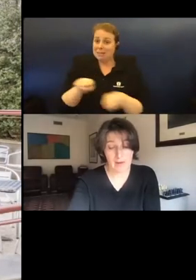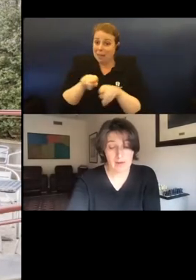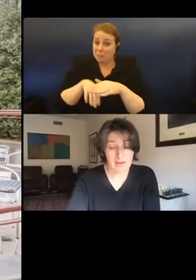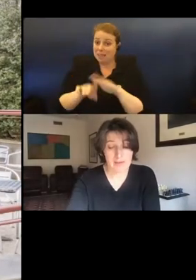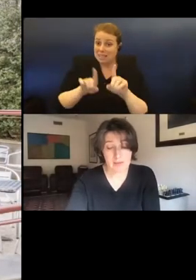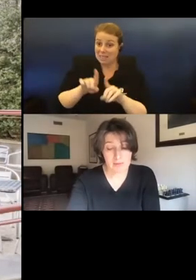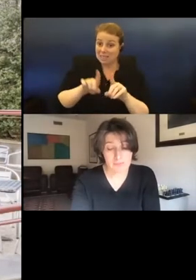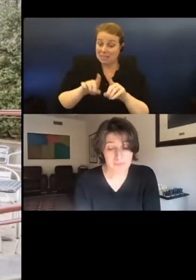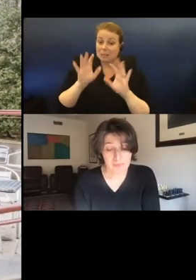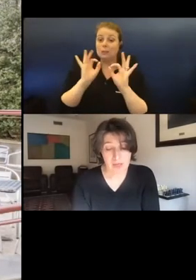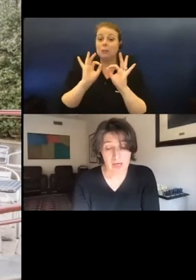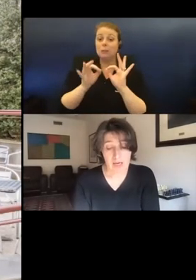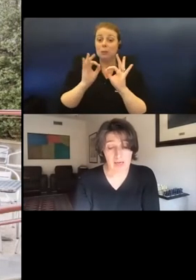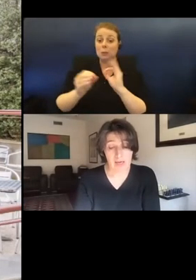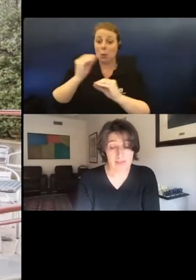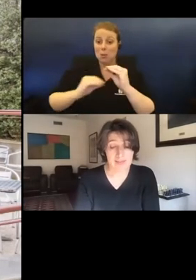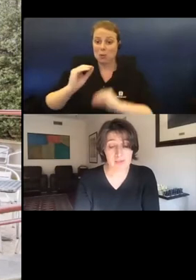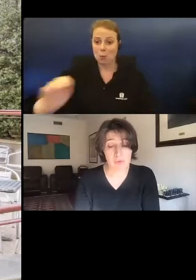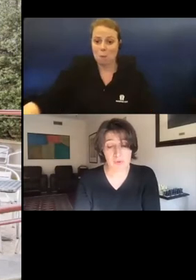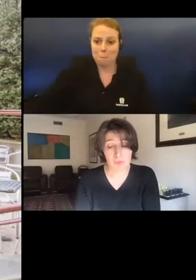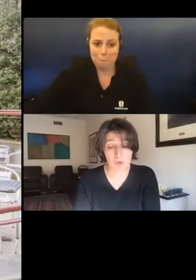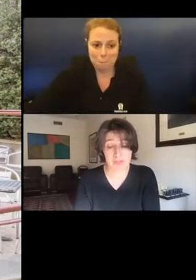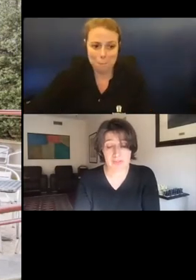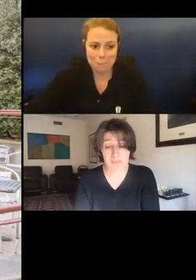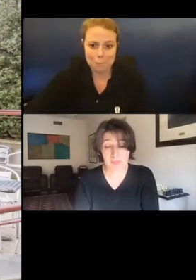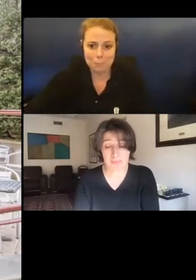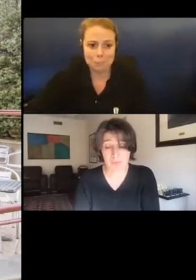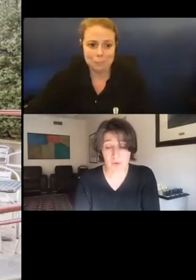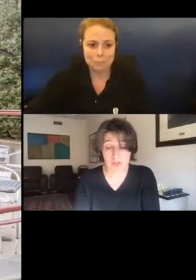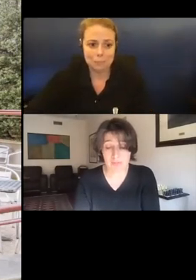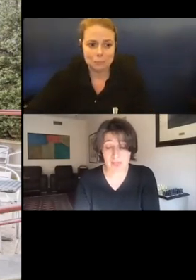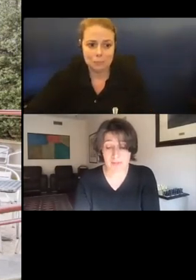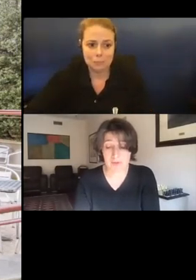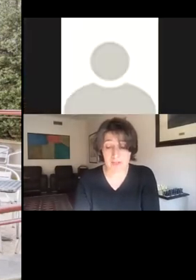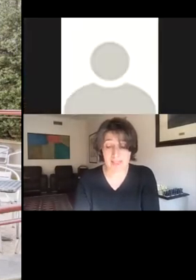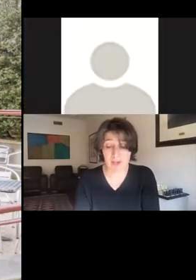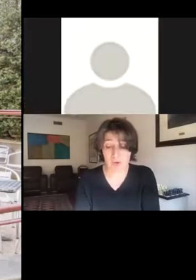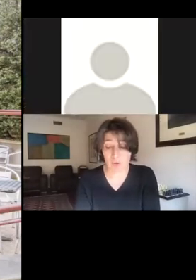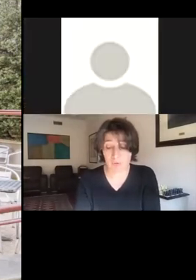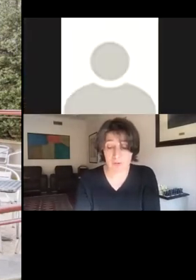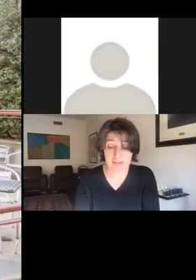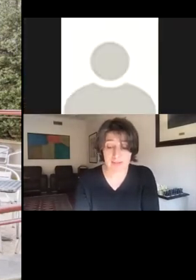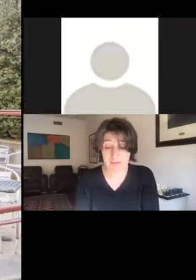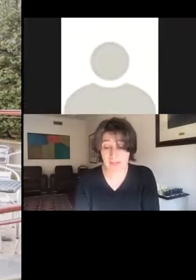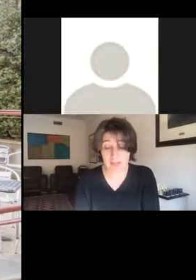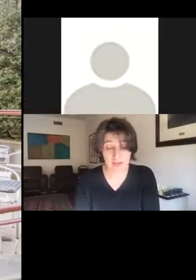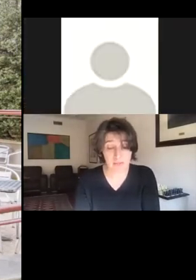still i still move to work with symbolism of bollards perhaps for the sake of satisfying my